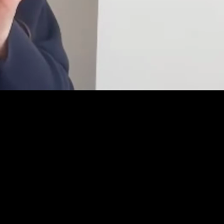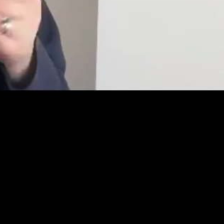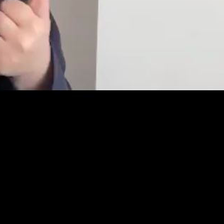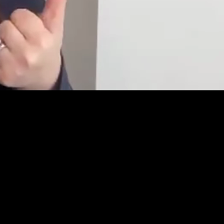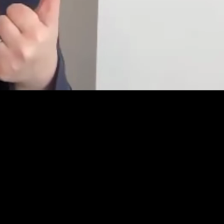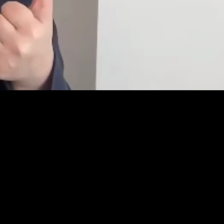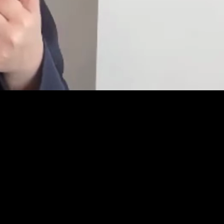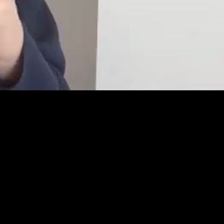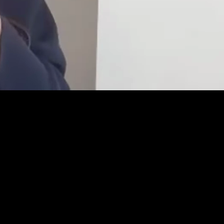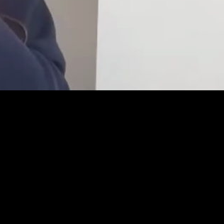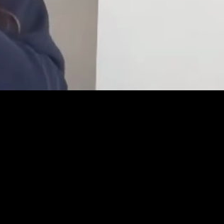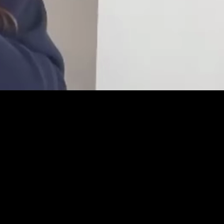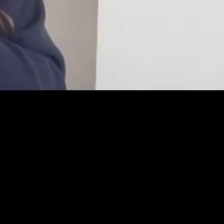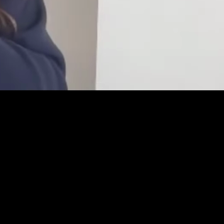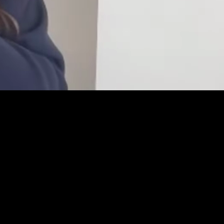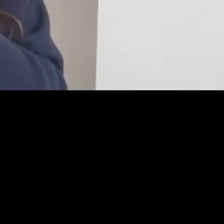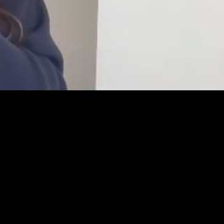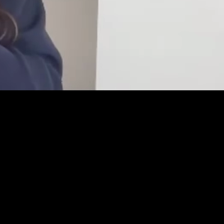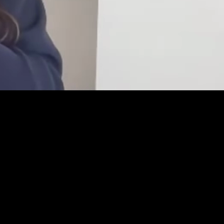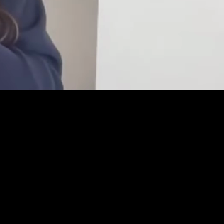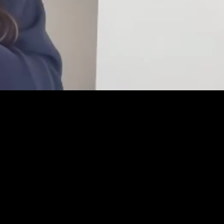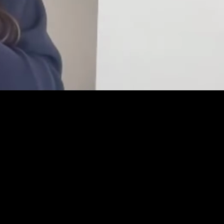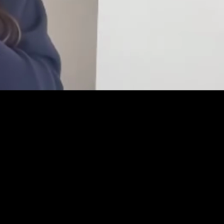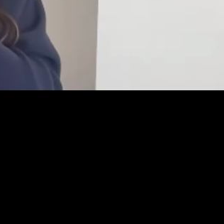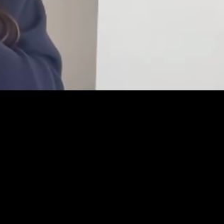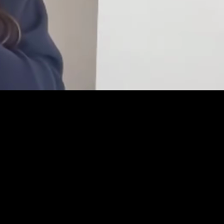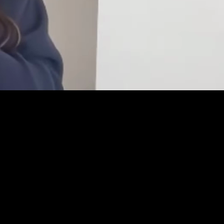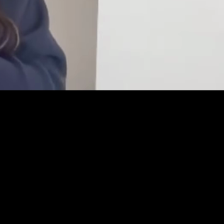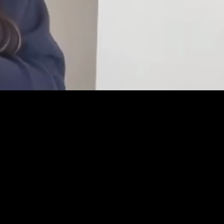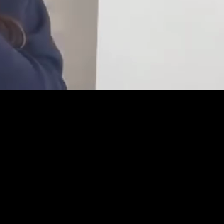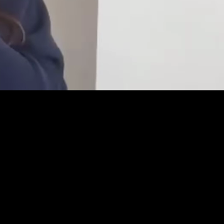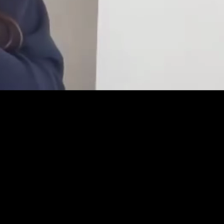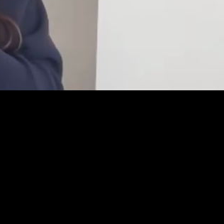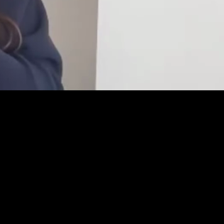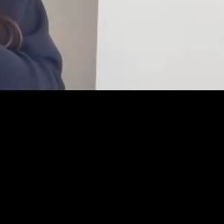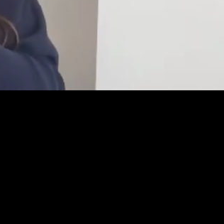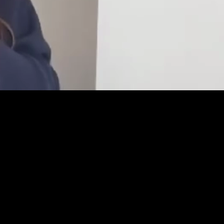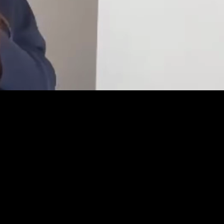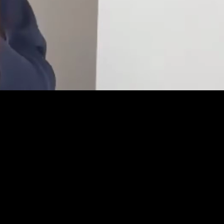search engine optimization, sure. Search engine optimization,